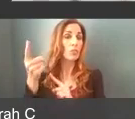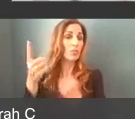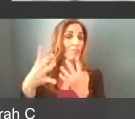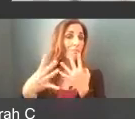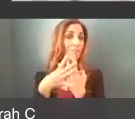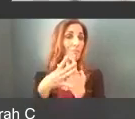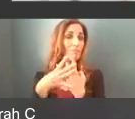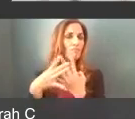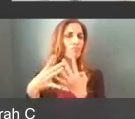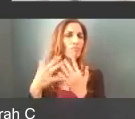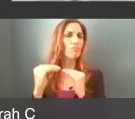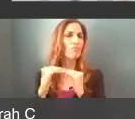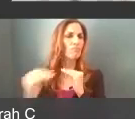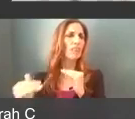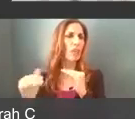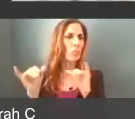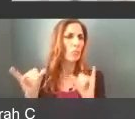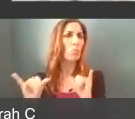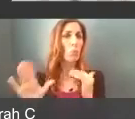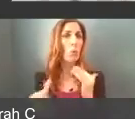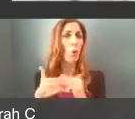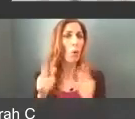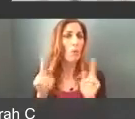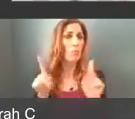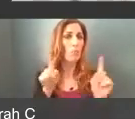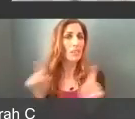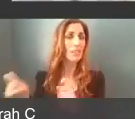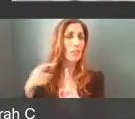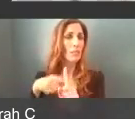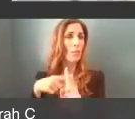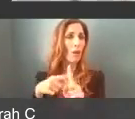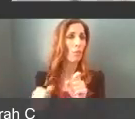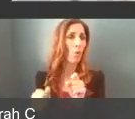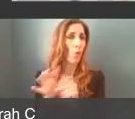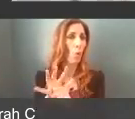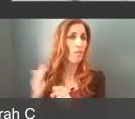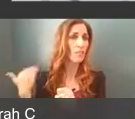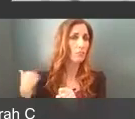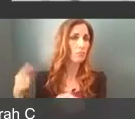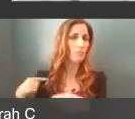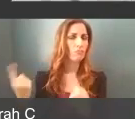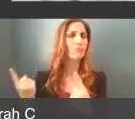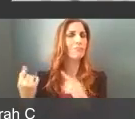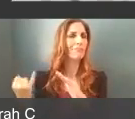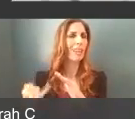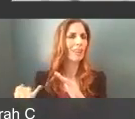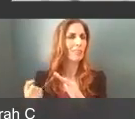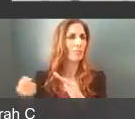All inmates that have tested positive for COVID-19 are in isolation and stable without symptoms.